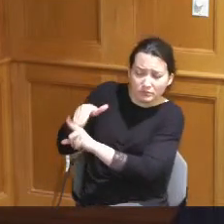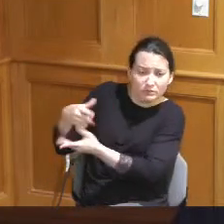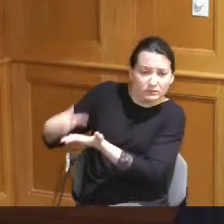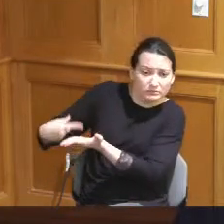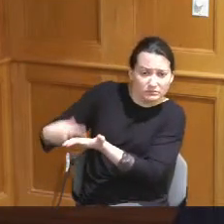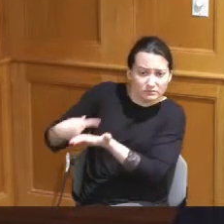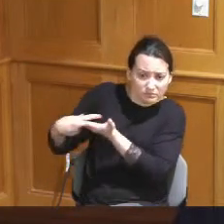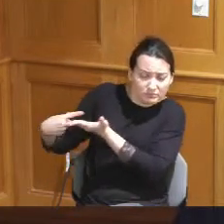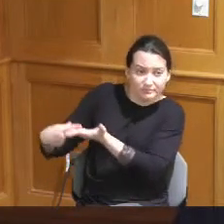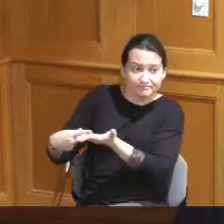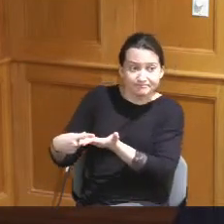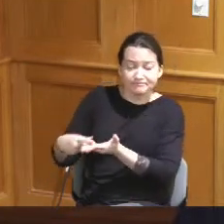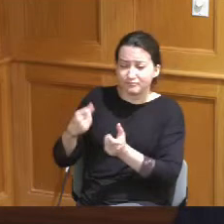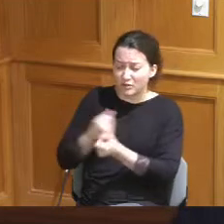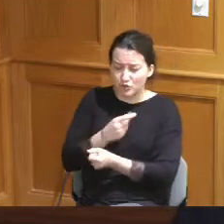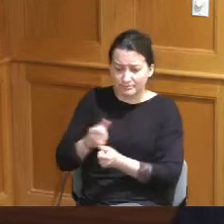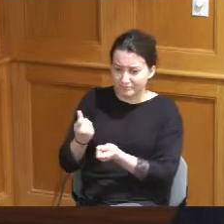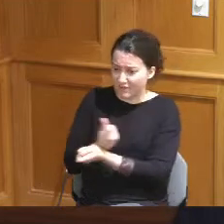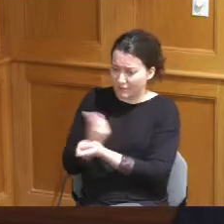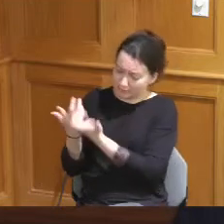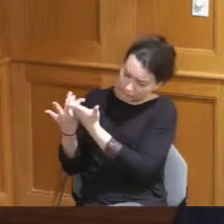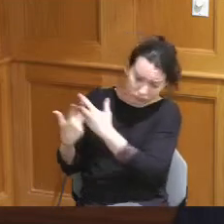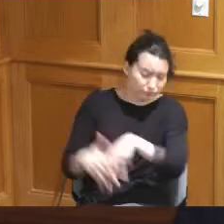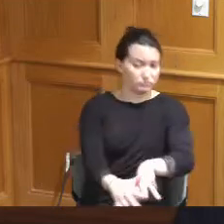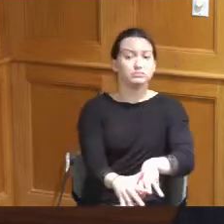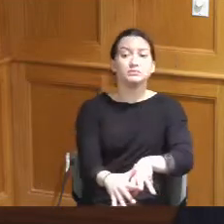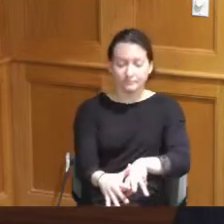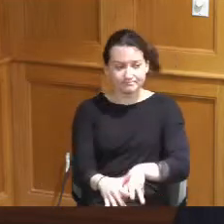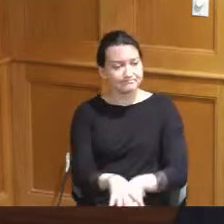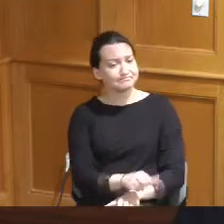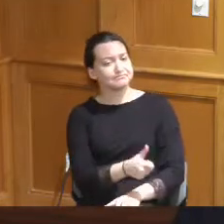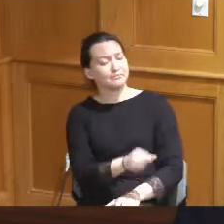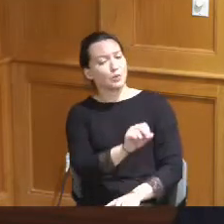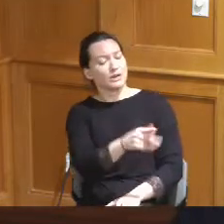that the eyes are dotted and the t's are crossed on that so I appreciate that because we usually